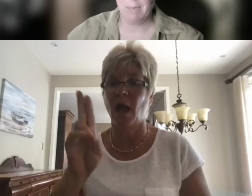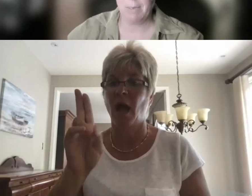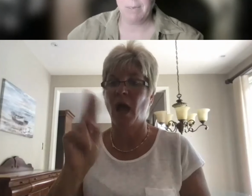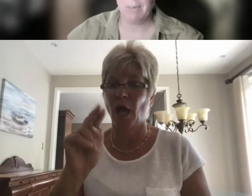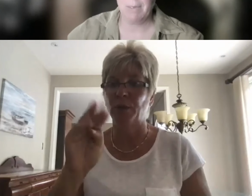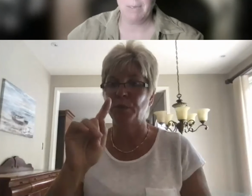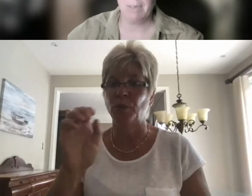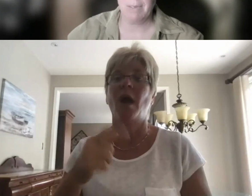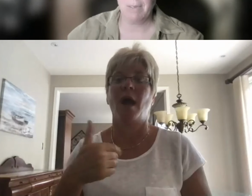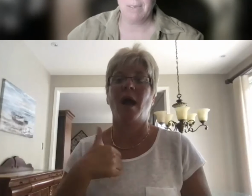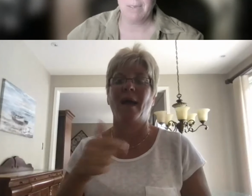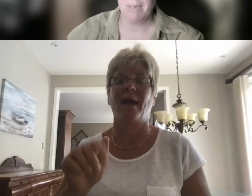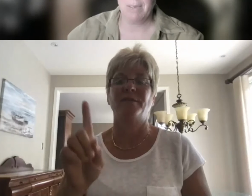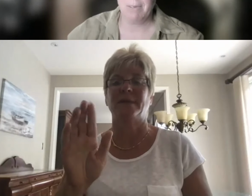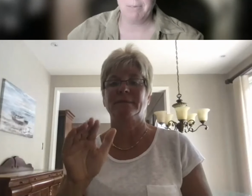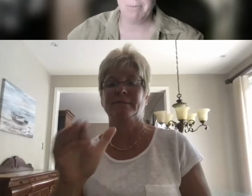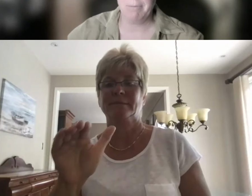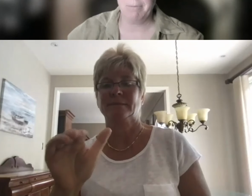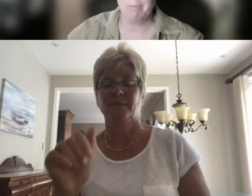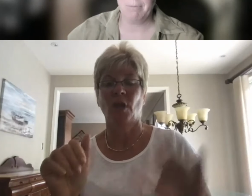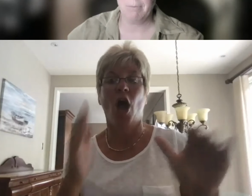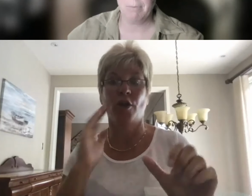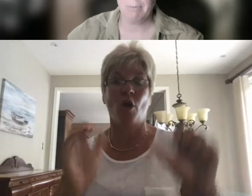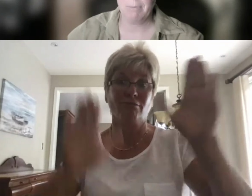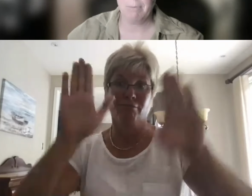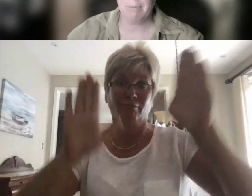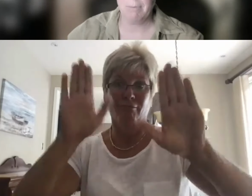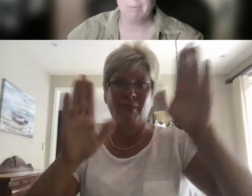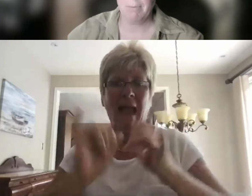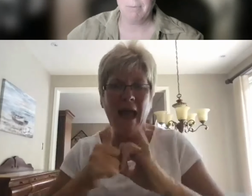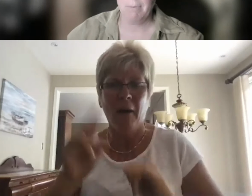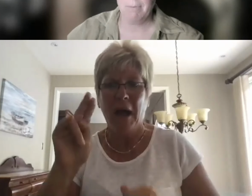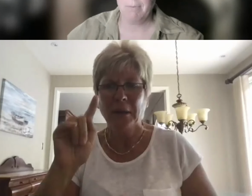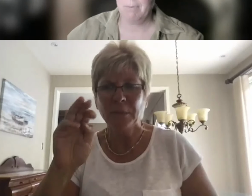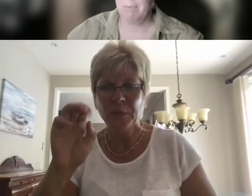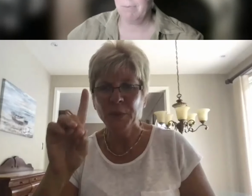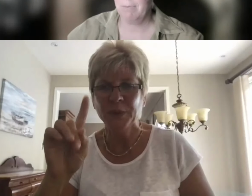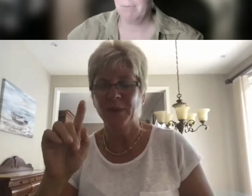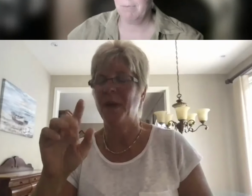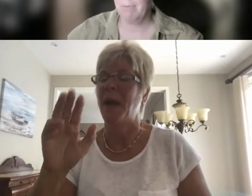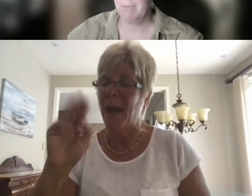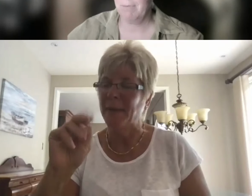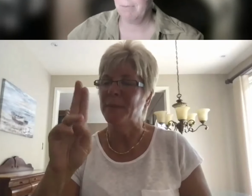Many people want to ask a question and they're asking how to unmute and I'm afraid that in order